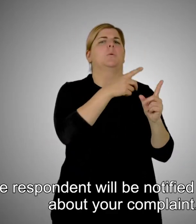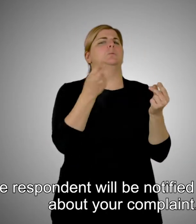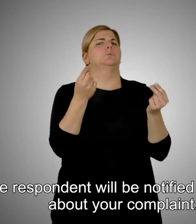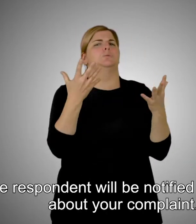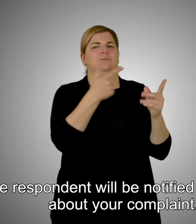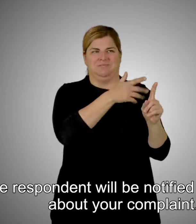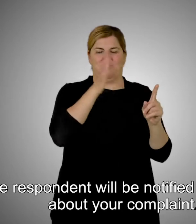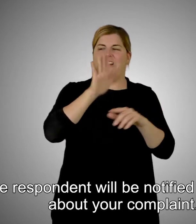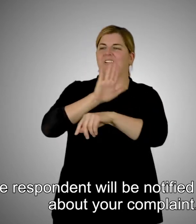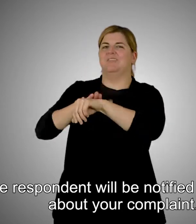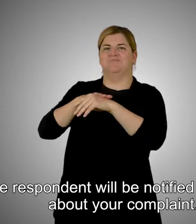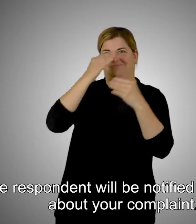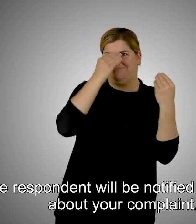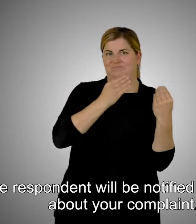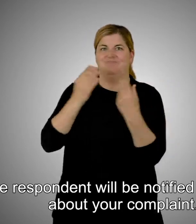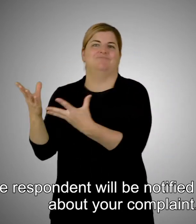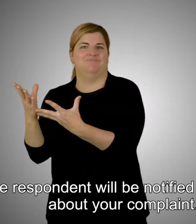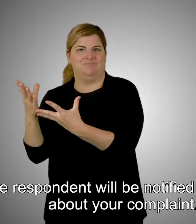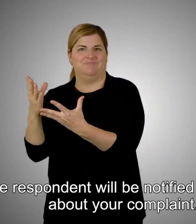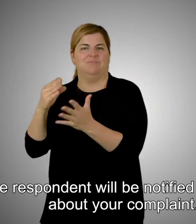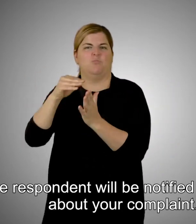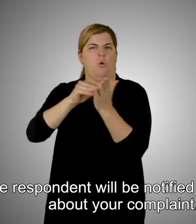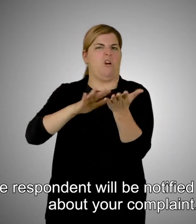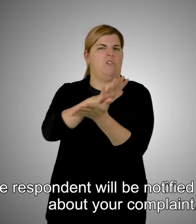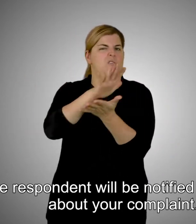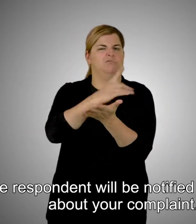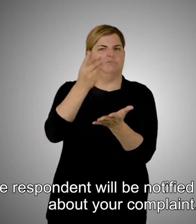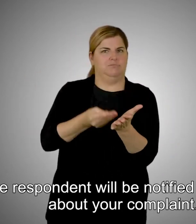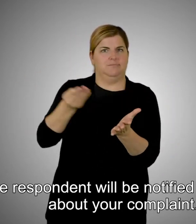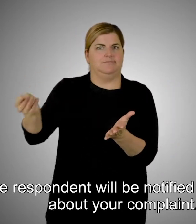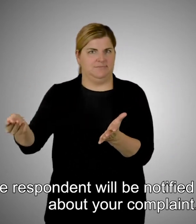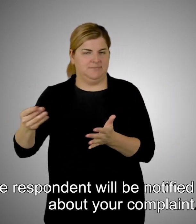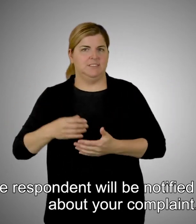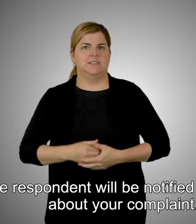the respondent will be notified in writing about your complaint.